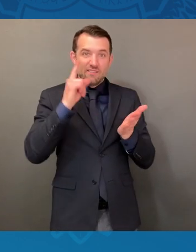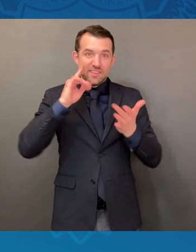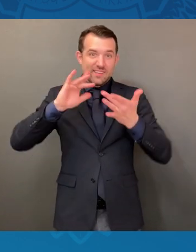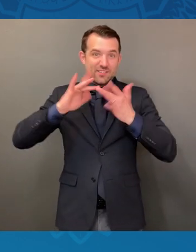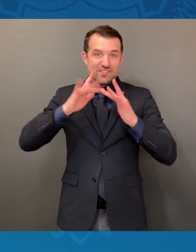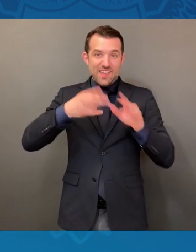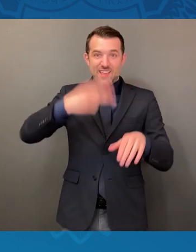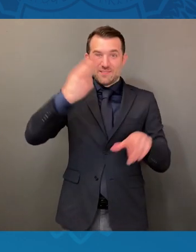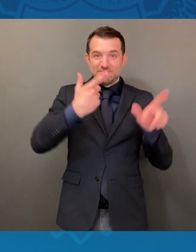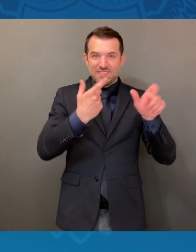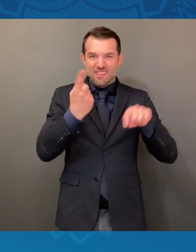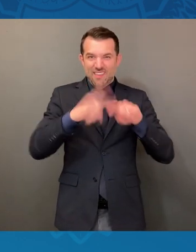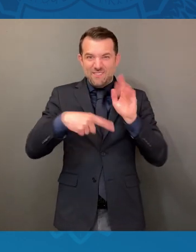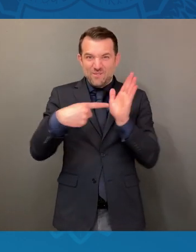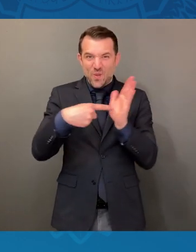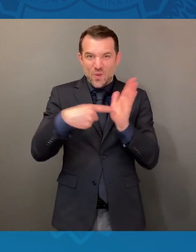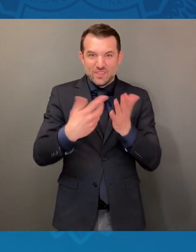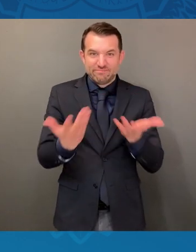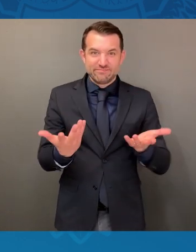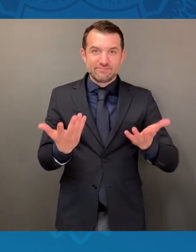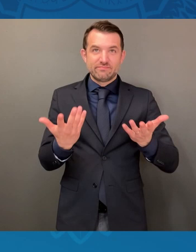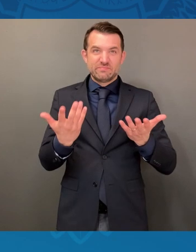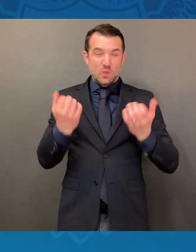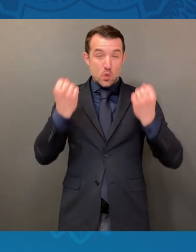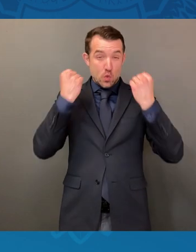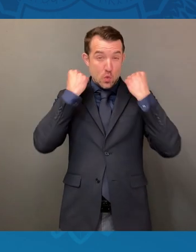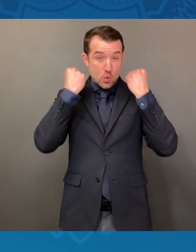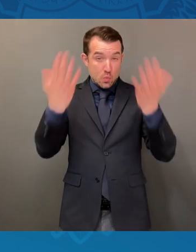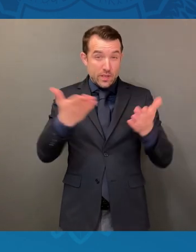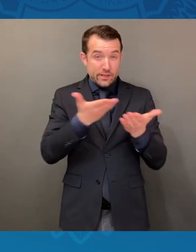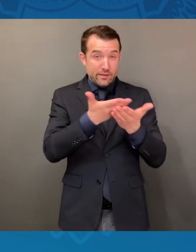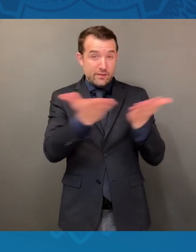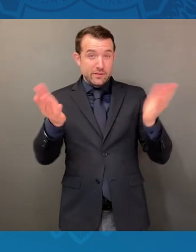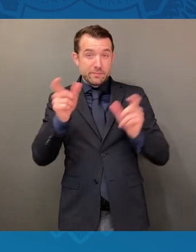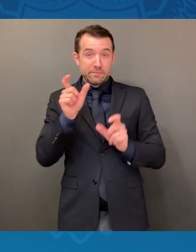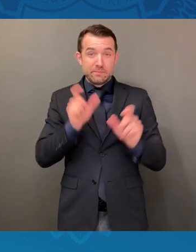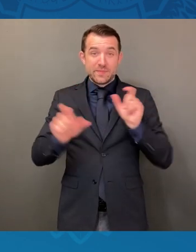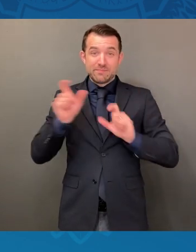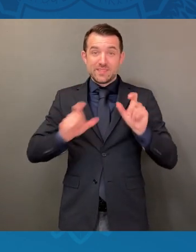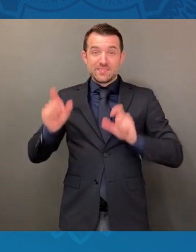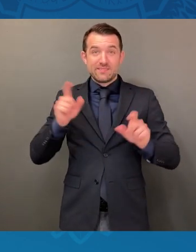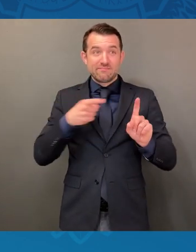And too many others do not even have access to such a plan.